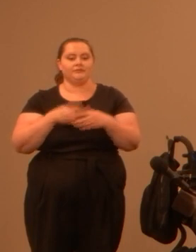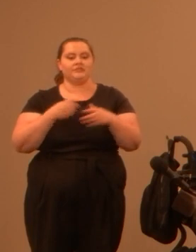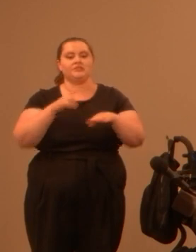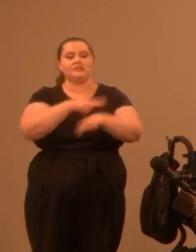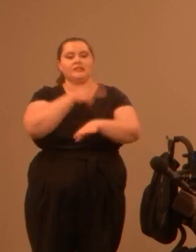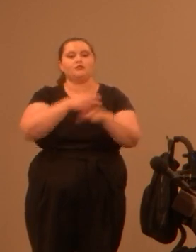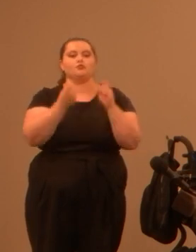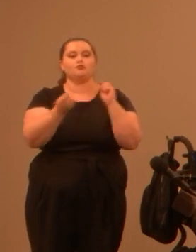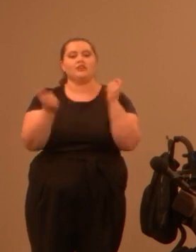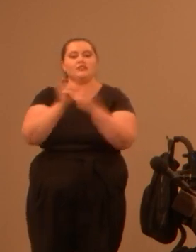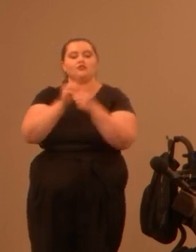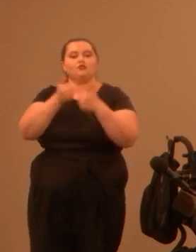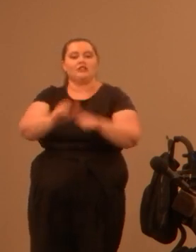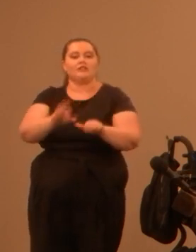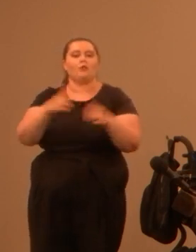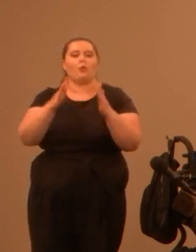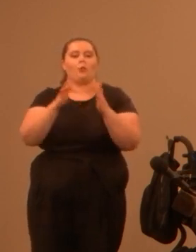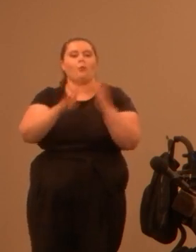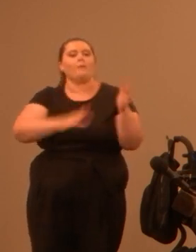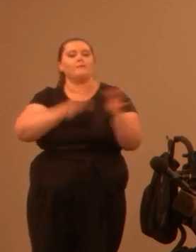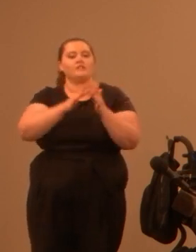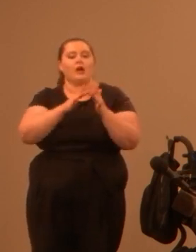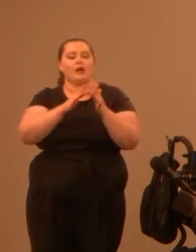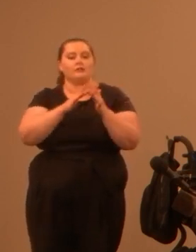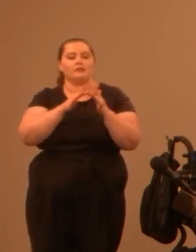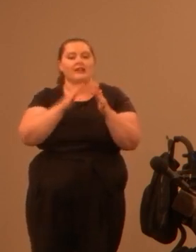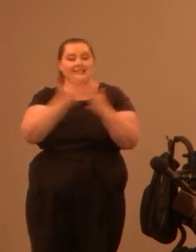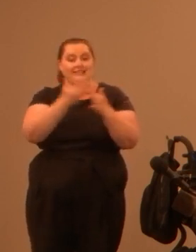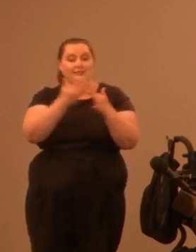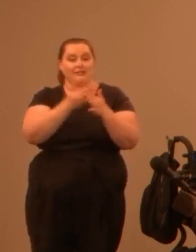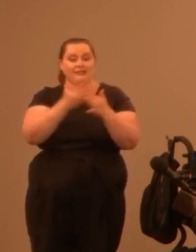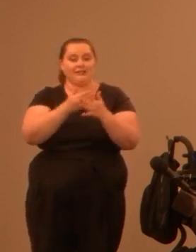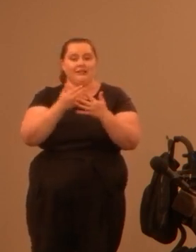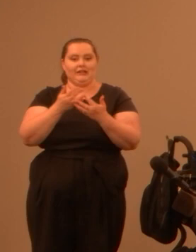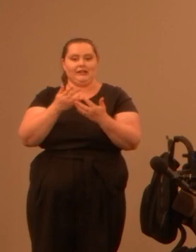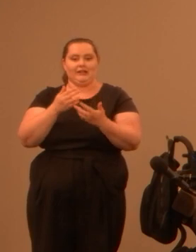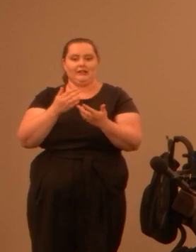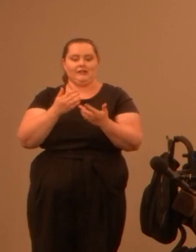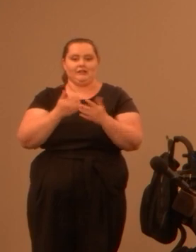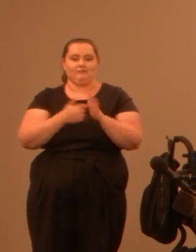for website accessibility has left an indelible mark. Her participation in